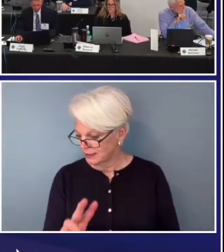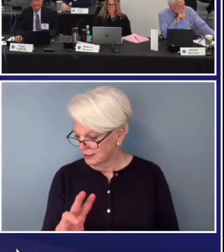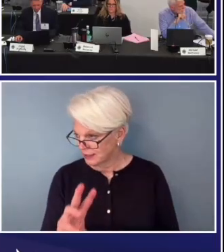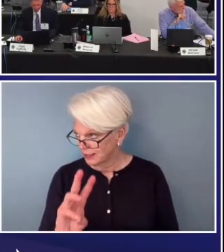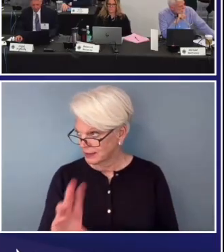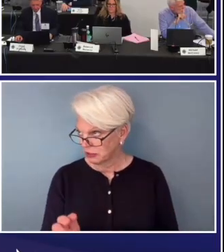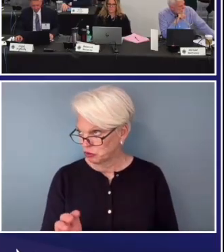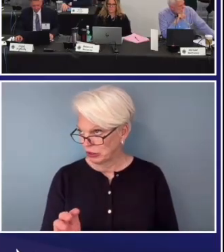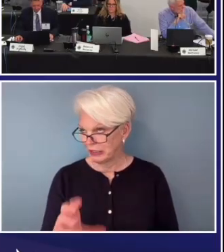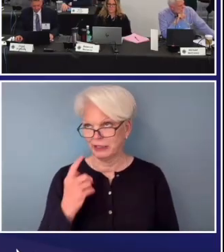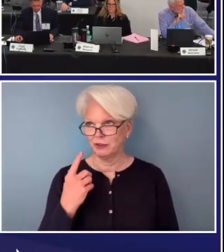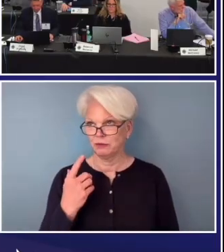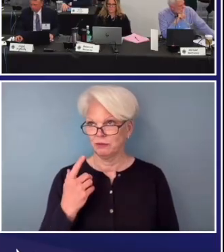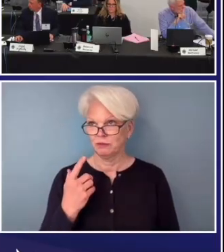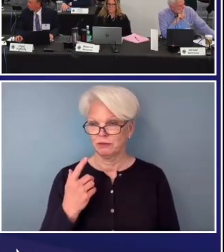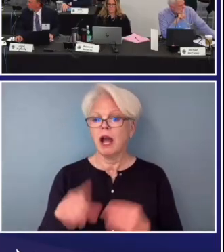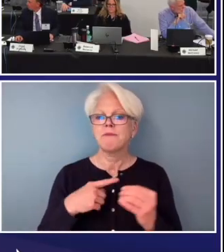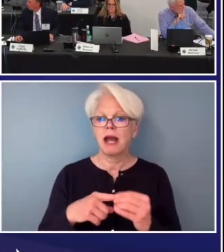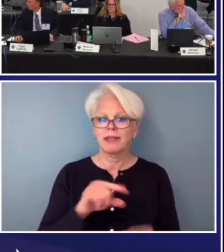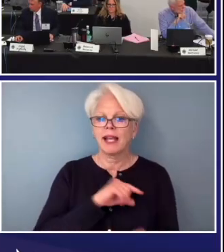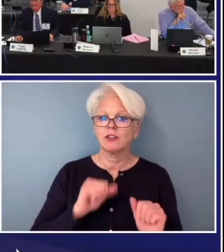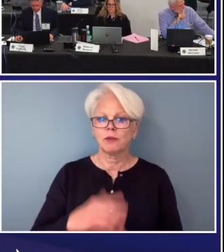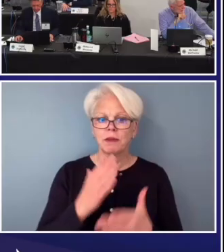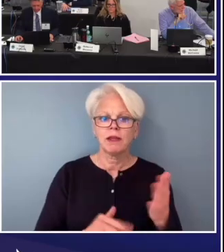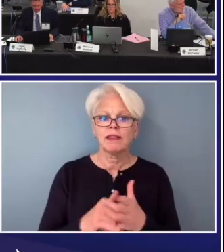on the eligibility piece that requires a 2 year waiting period.